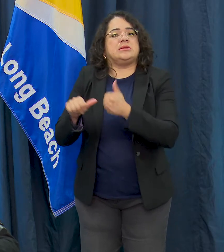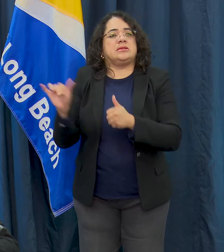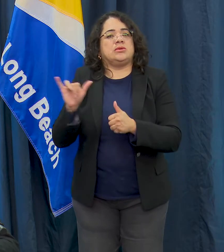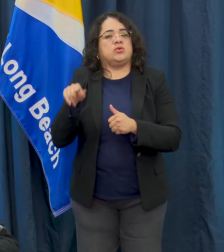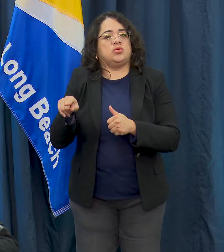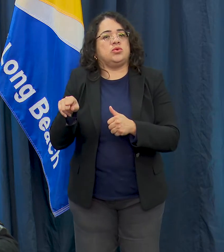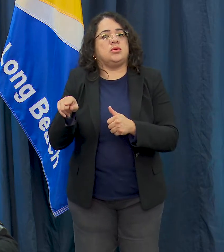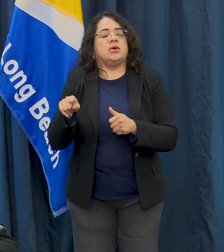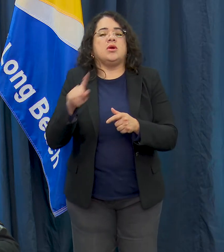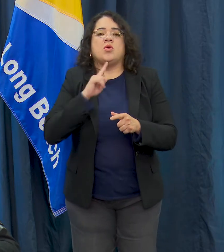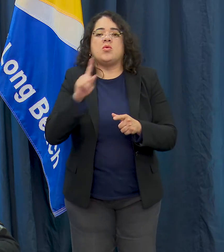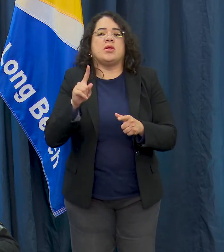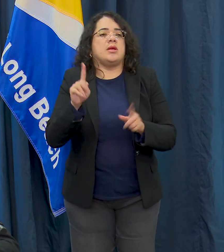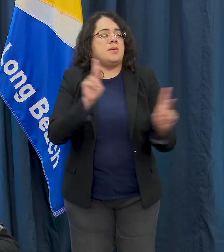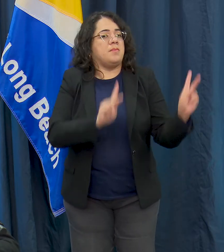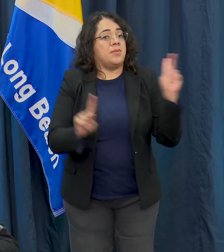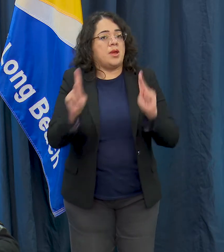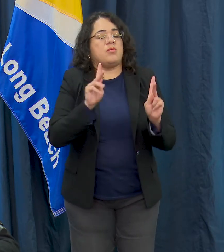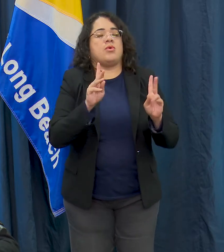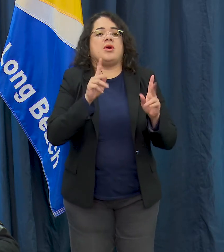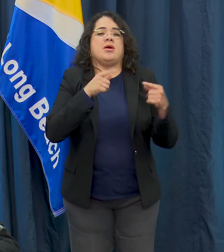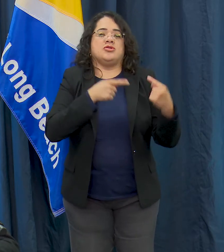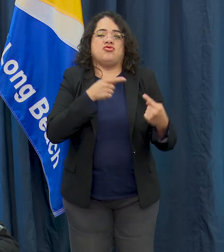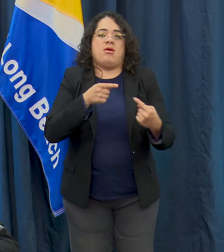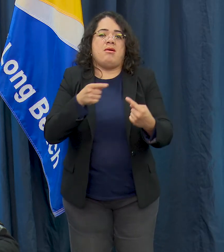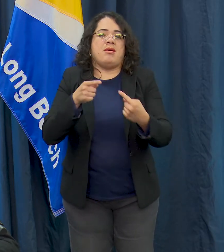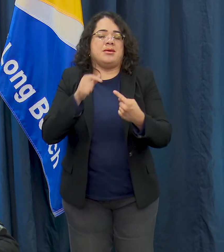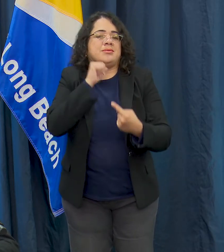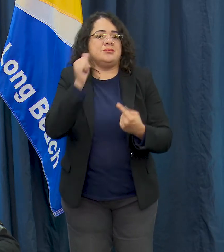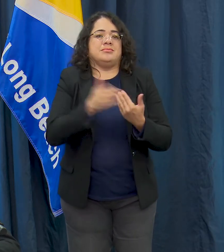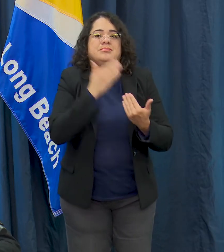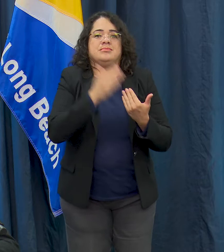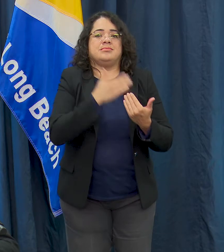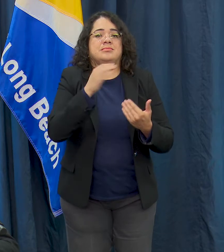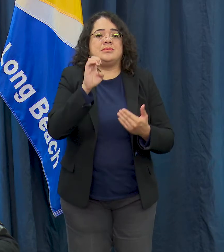struggling and even though there is an eviction freeze and